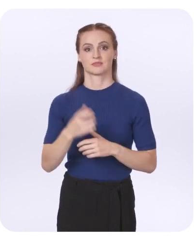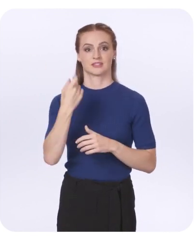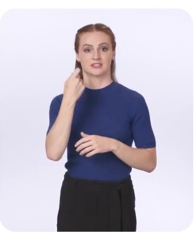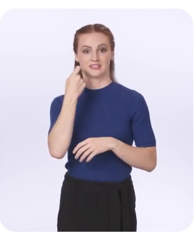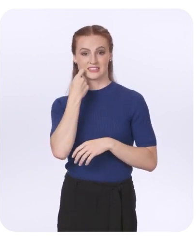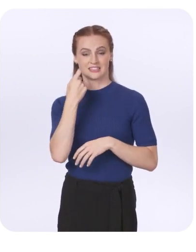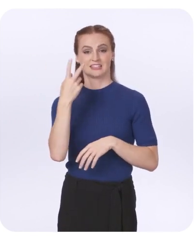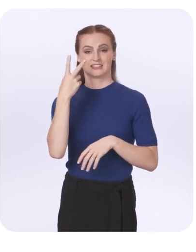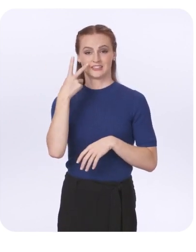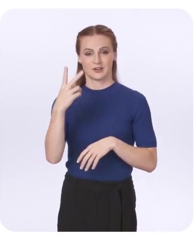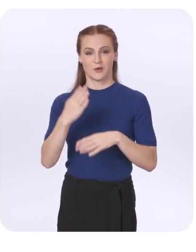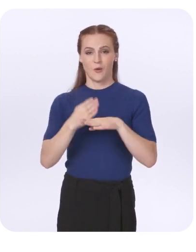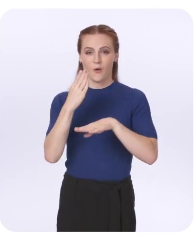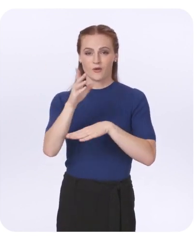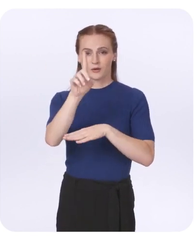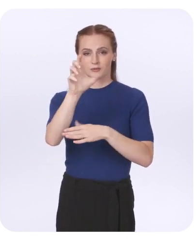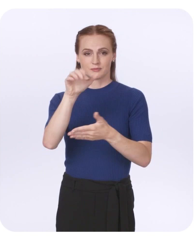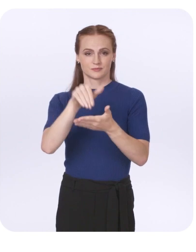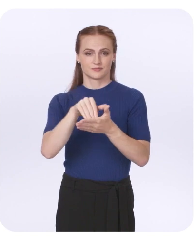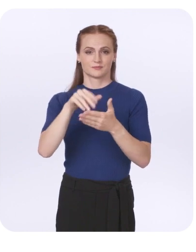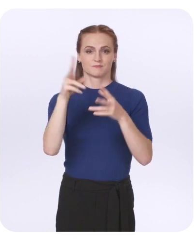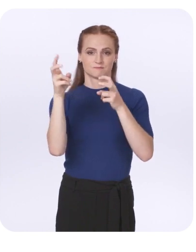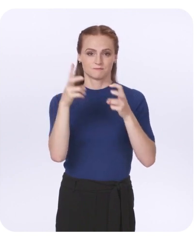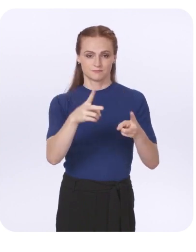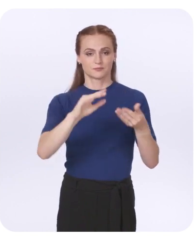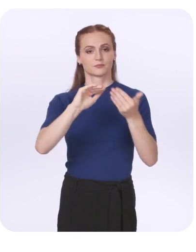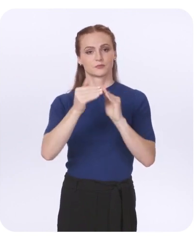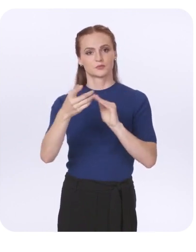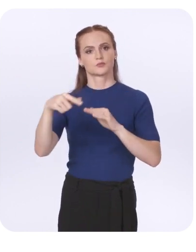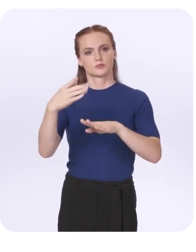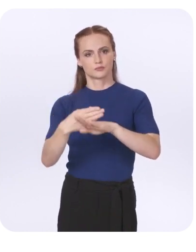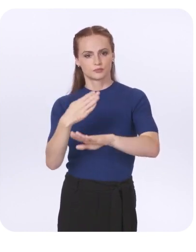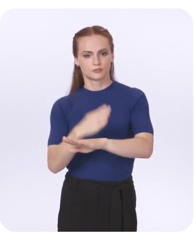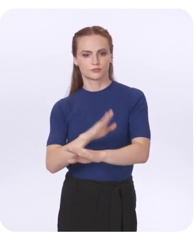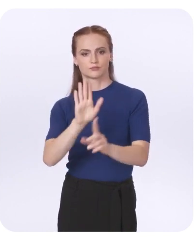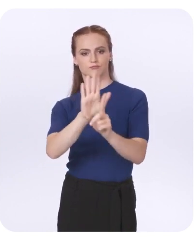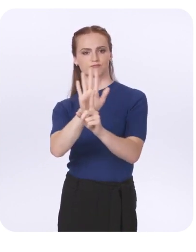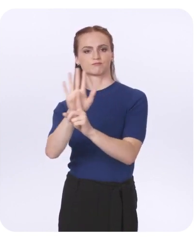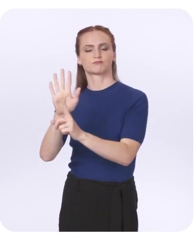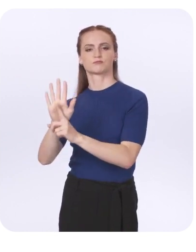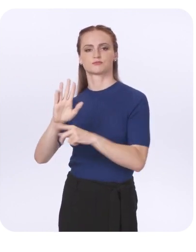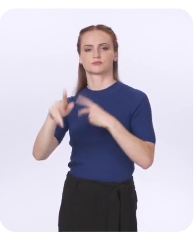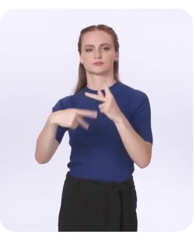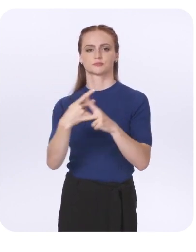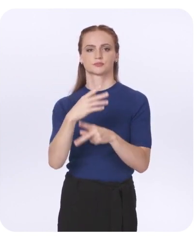the community has been improving with their own versions of Code Llama. So a couple of interesting samples of that.